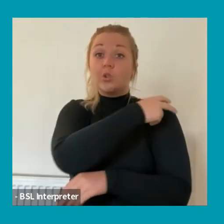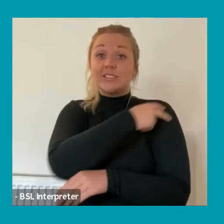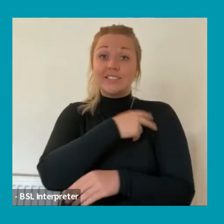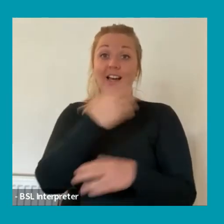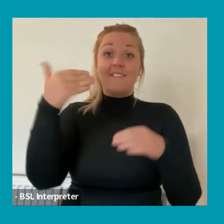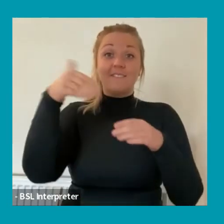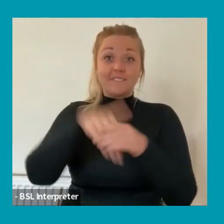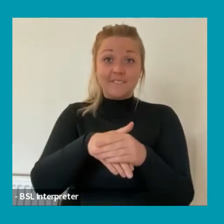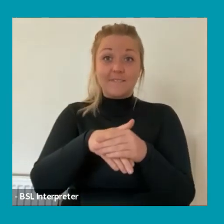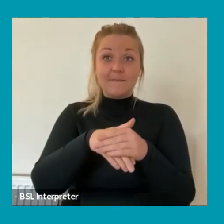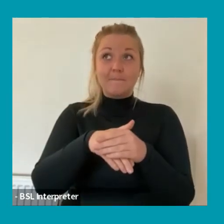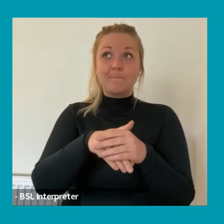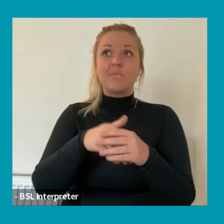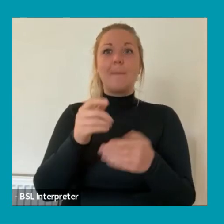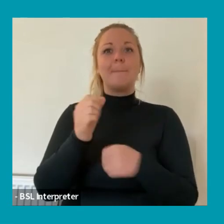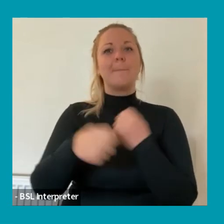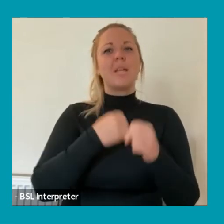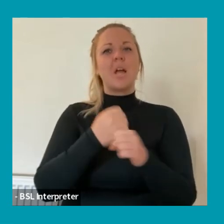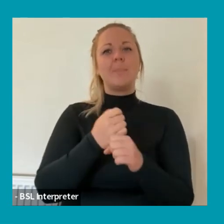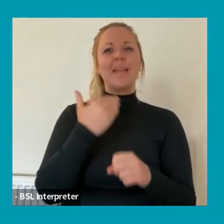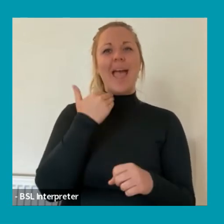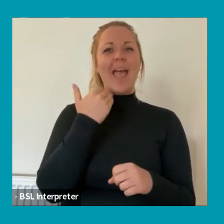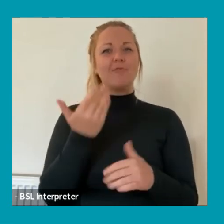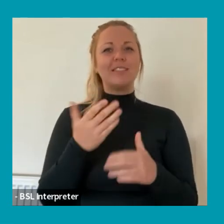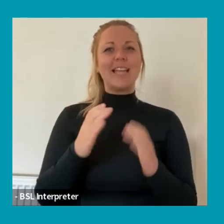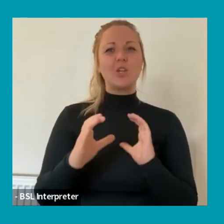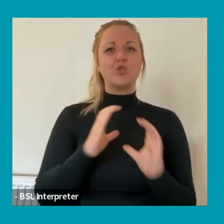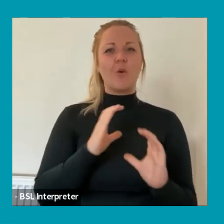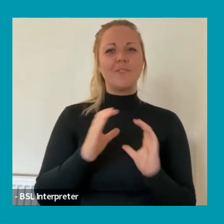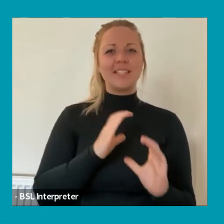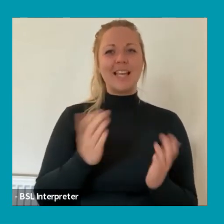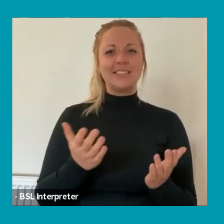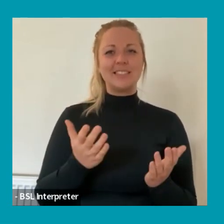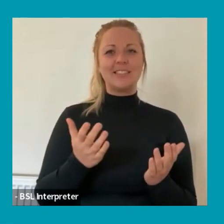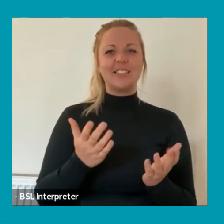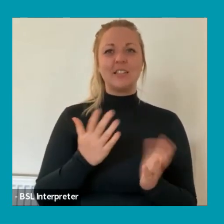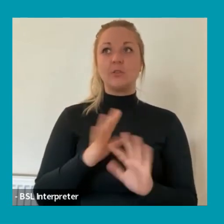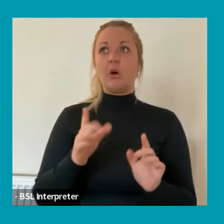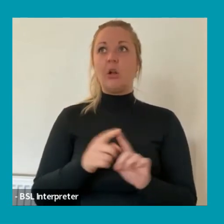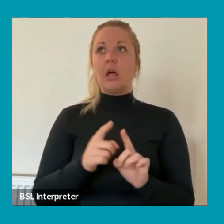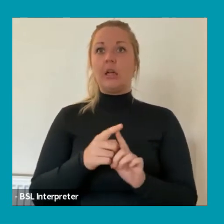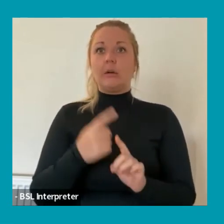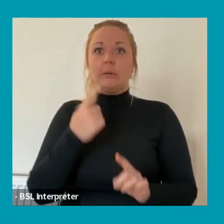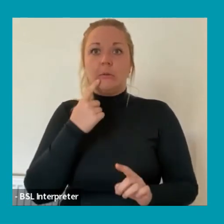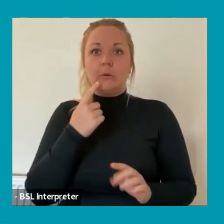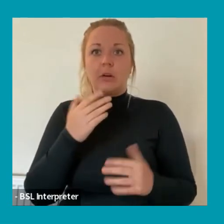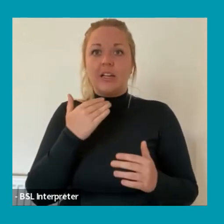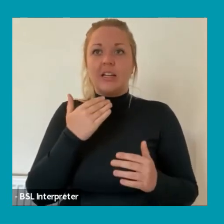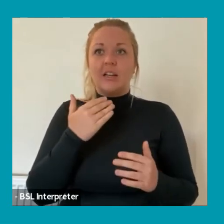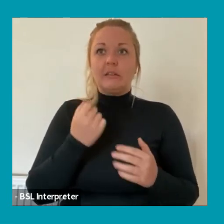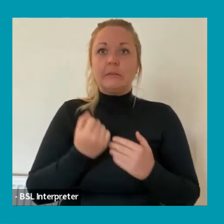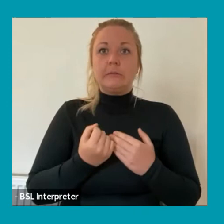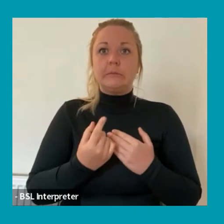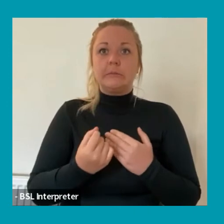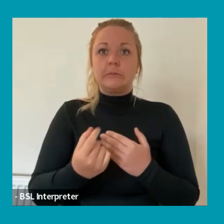Not a frightening thing I better not talk about. I might use the wrong word. Is it Black, is it people of colour.